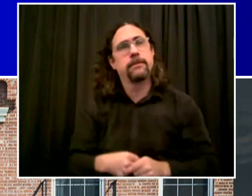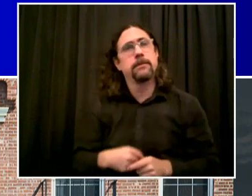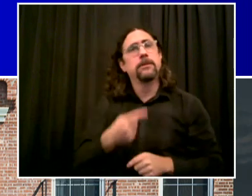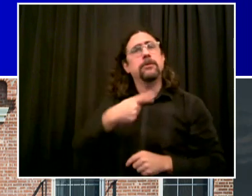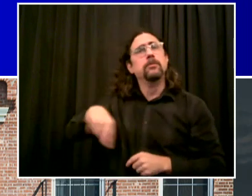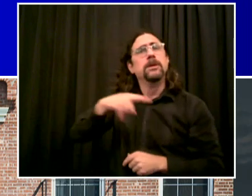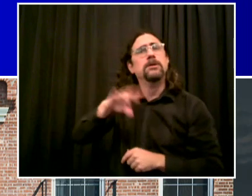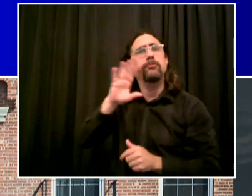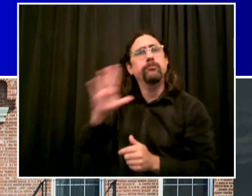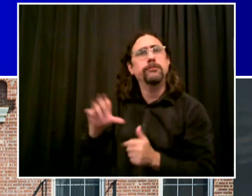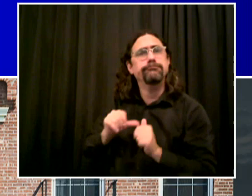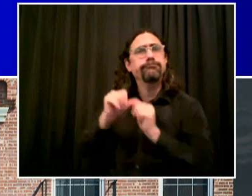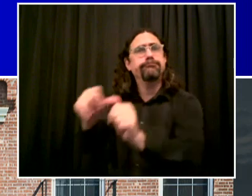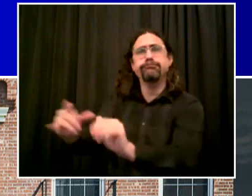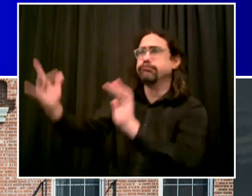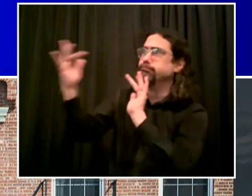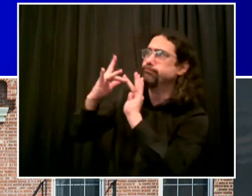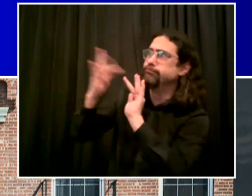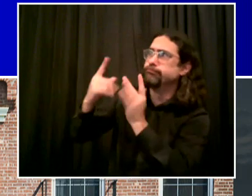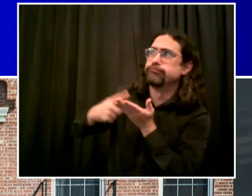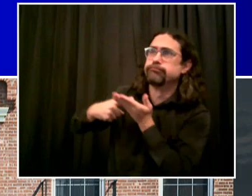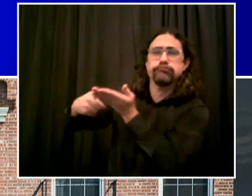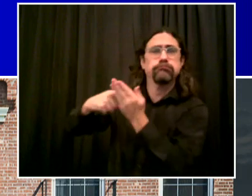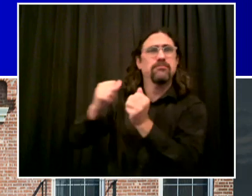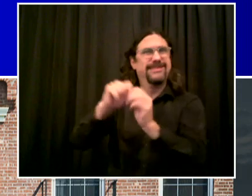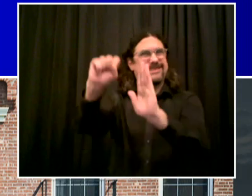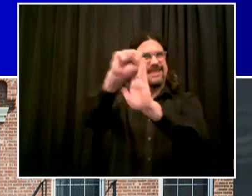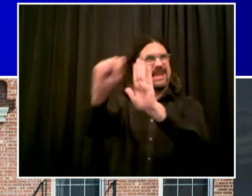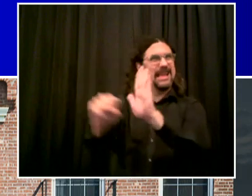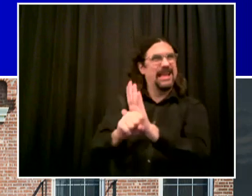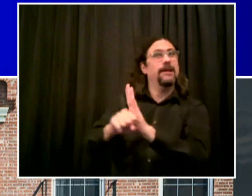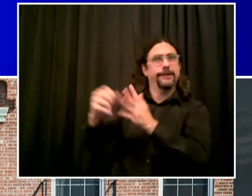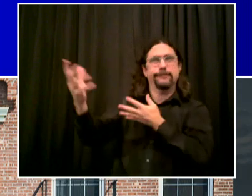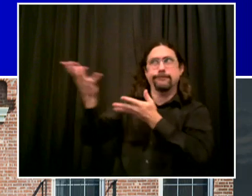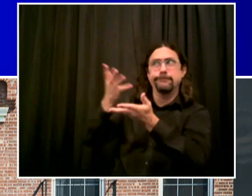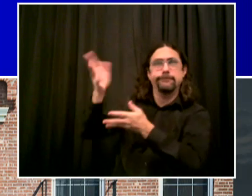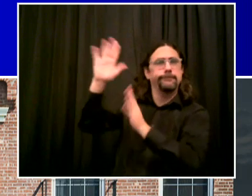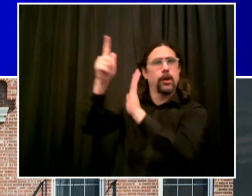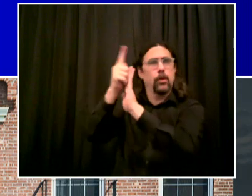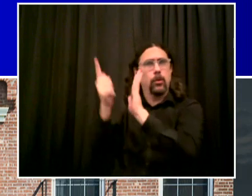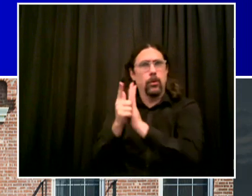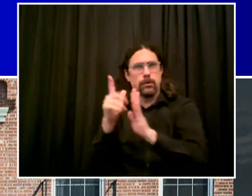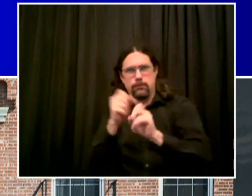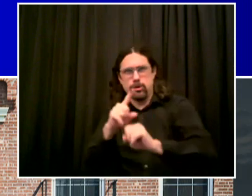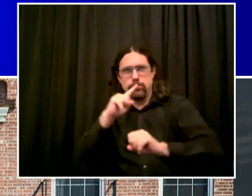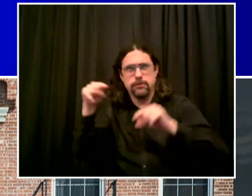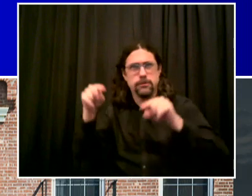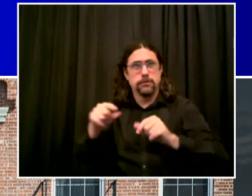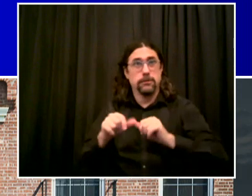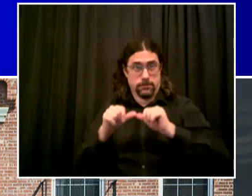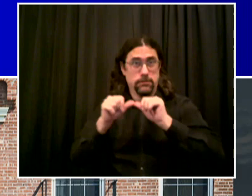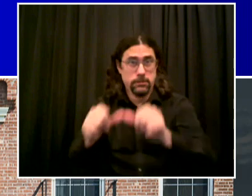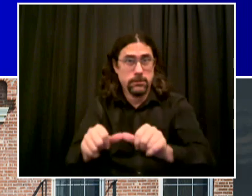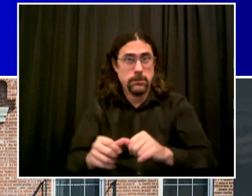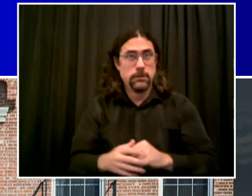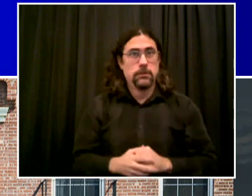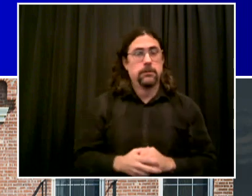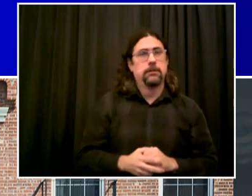WE NEED STE AT ACTION ON THT.A NOW, SO MUCH HAS HAPPENED OVER THE LAST FEW